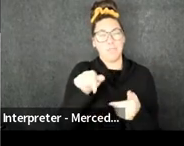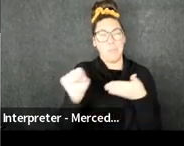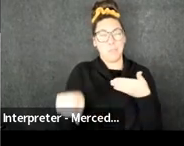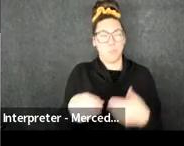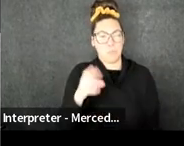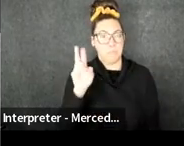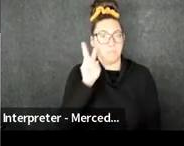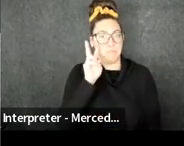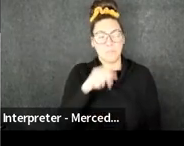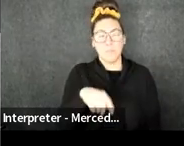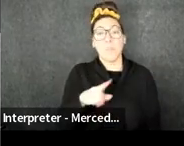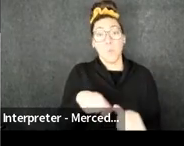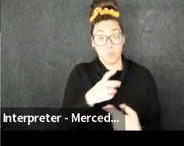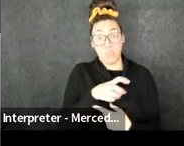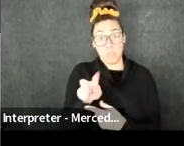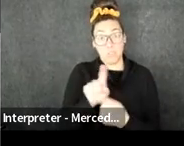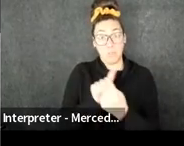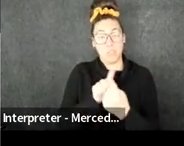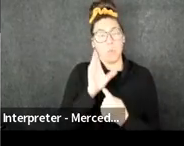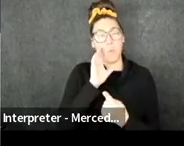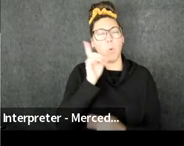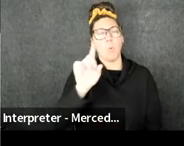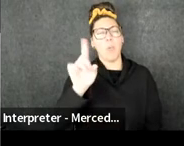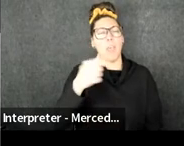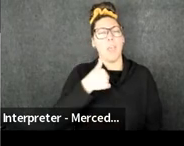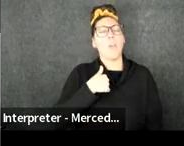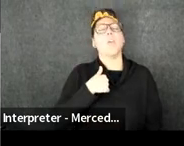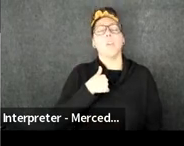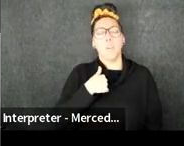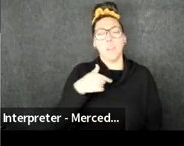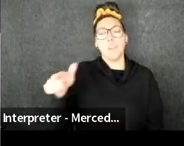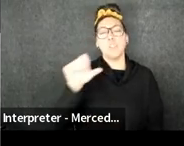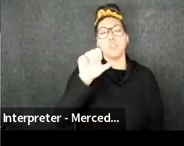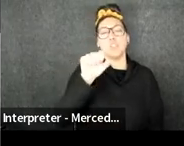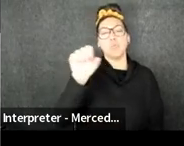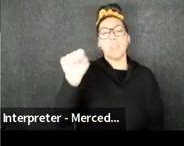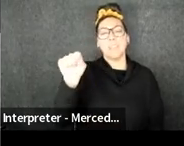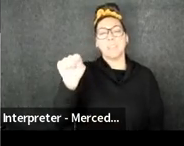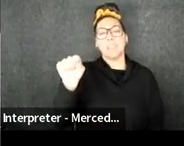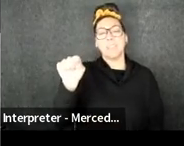When we do transition, we will be located in the social sciences division of this one 18.